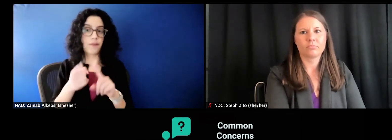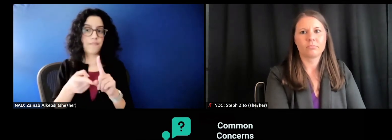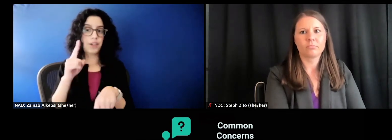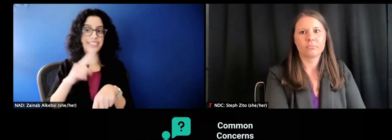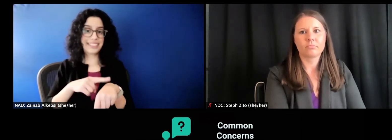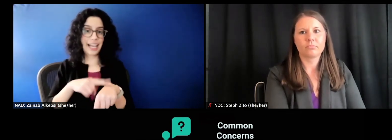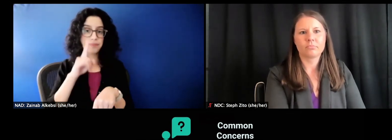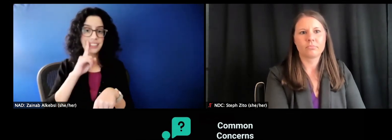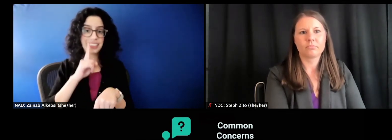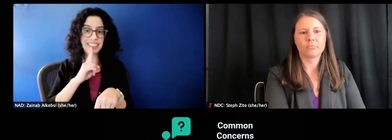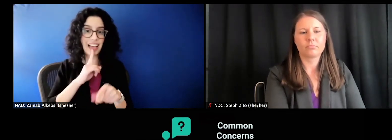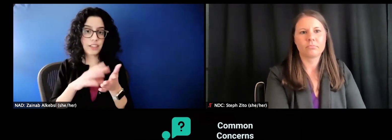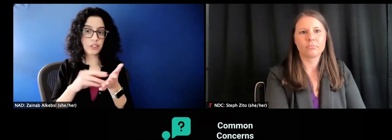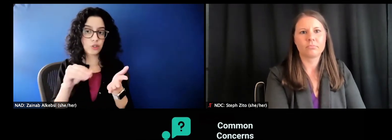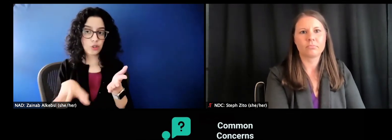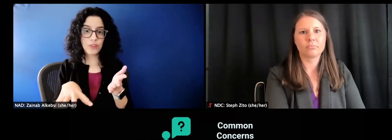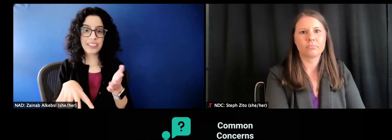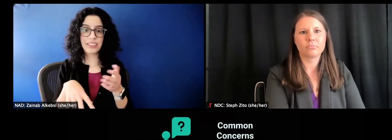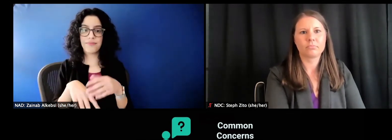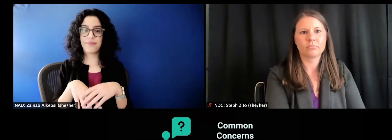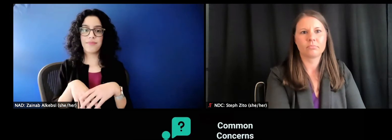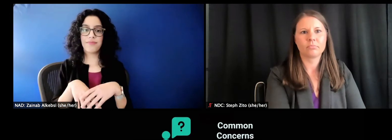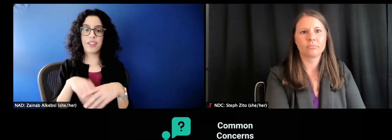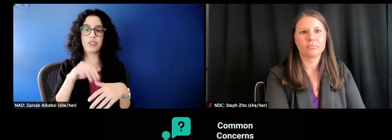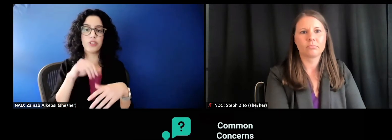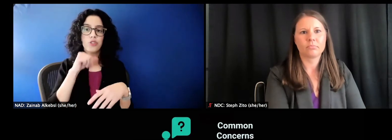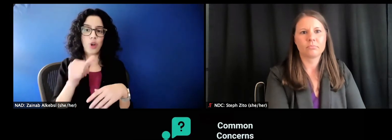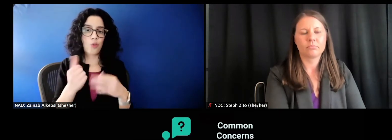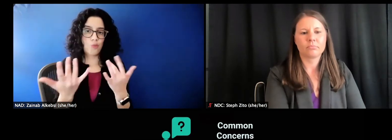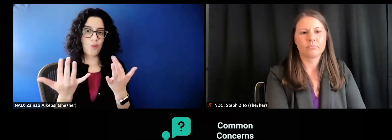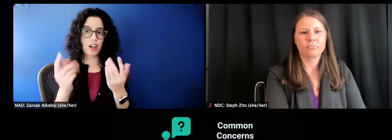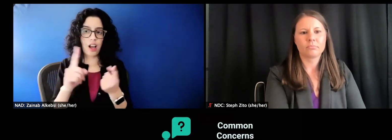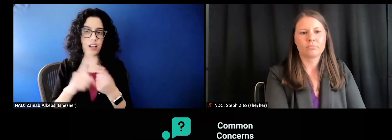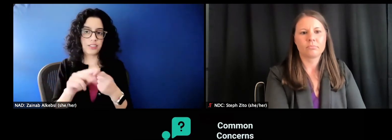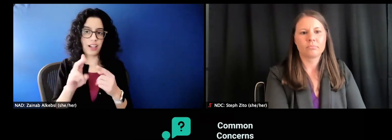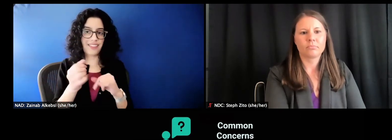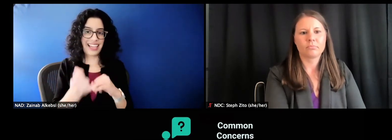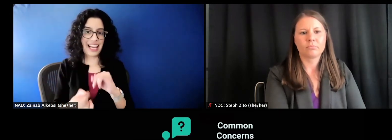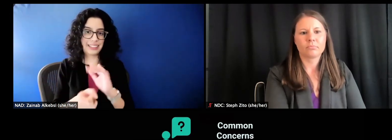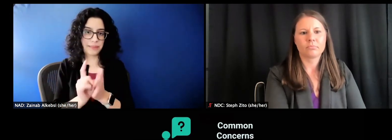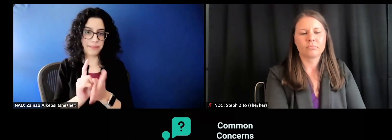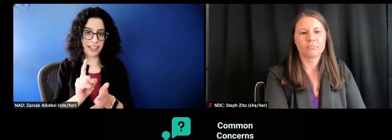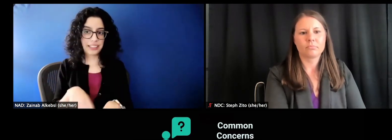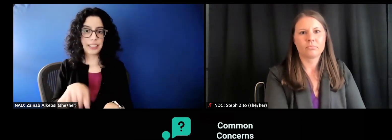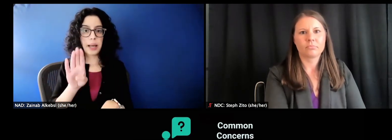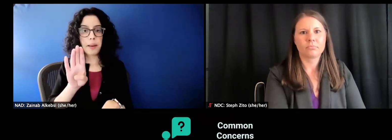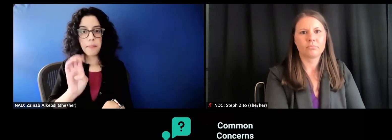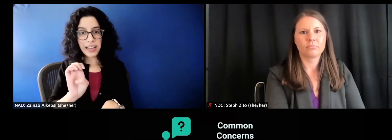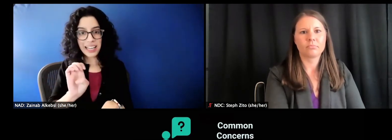deaf student, don't wait until the last minute, folks, be proactive.